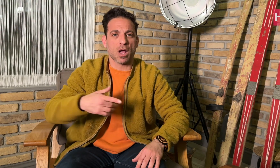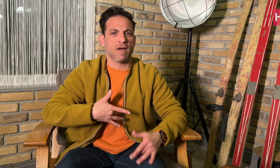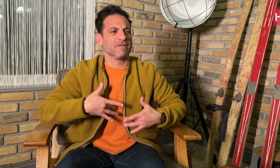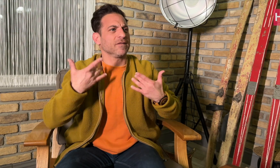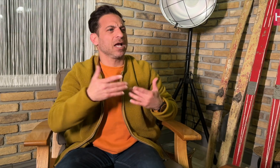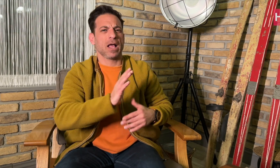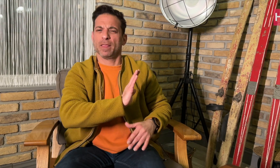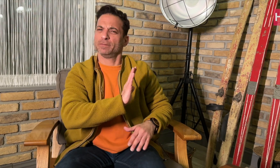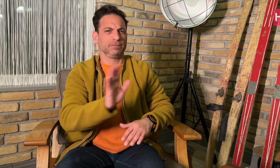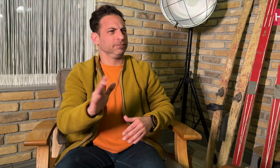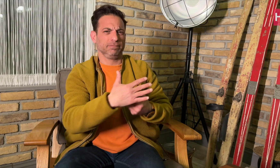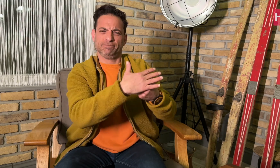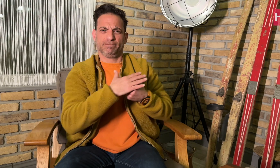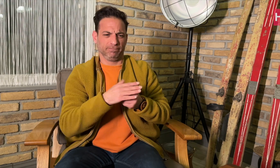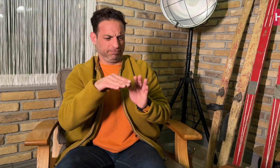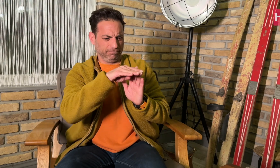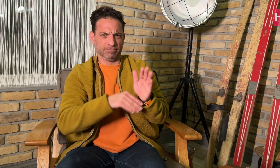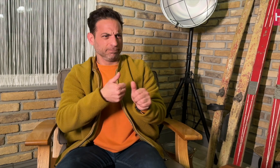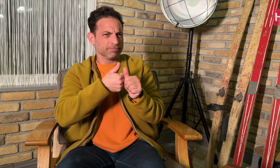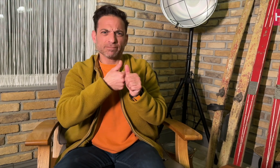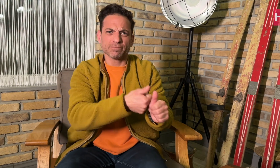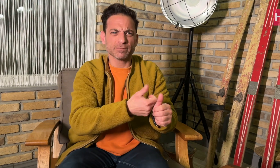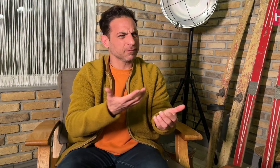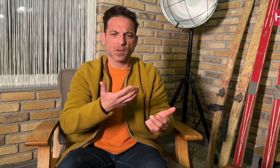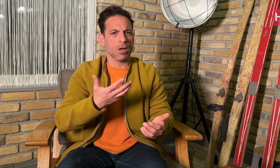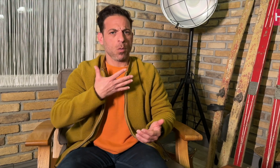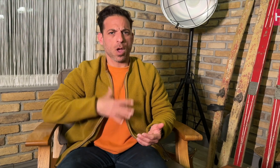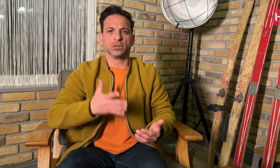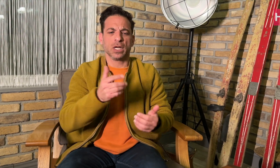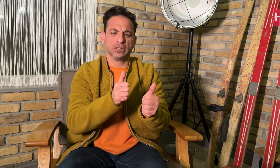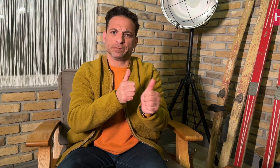However, Russia disagreed with the IOC's decision. They felt they were being oppressed and also insisted